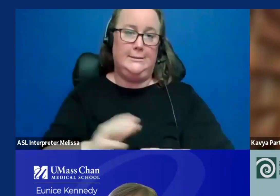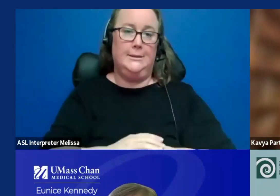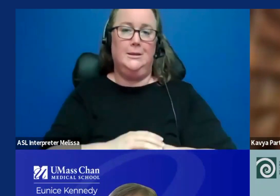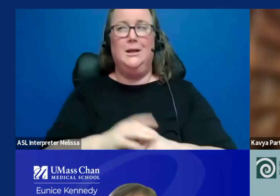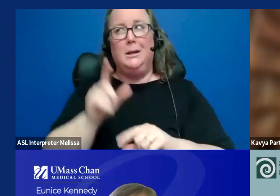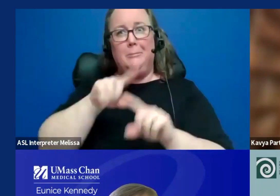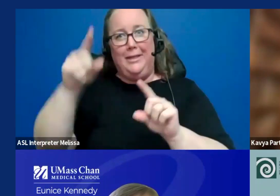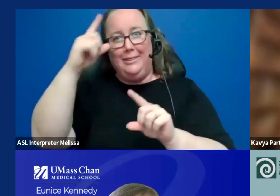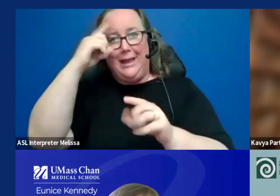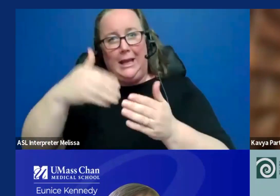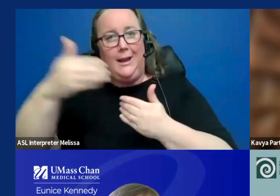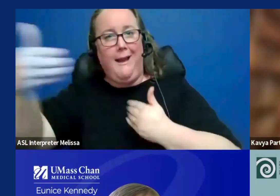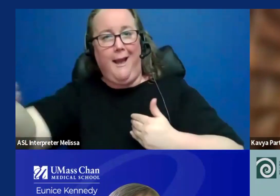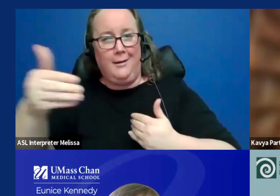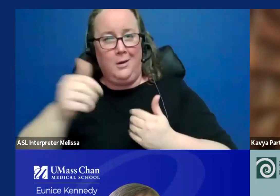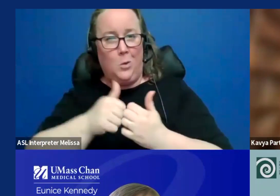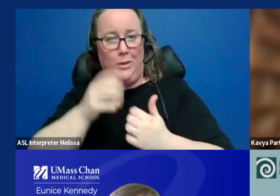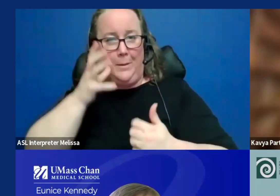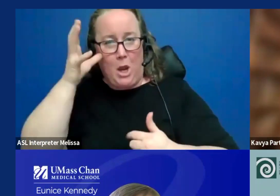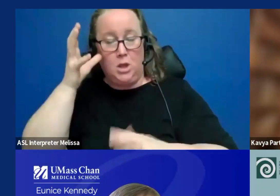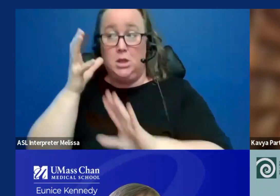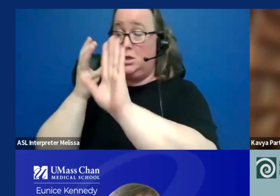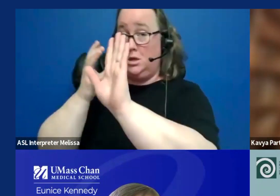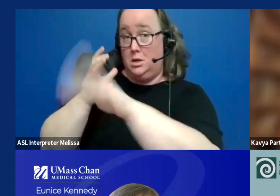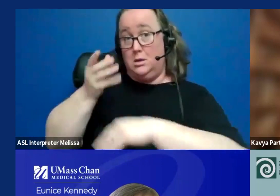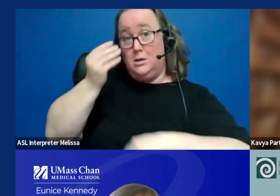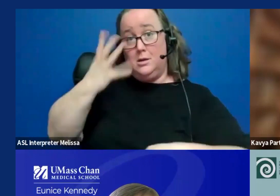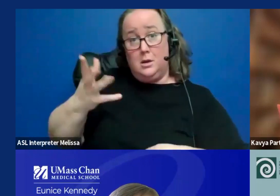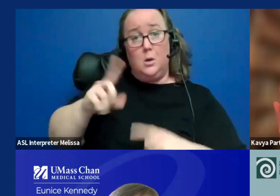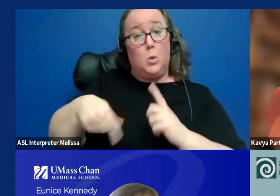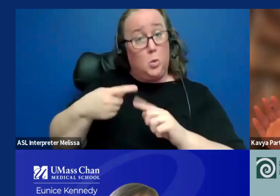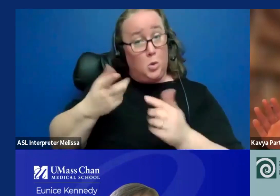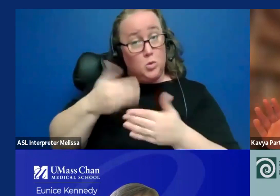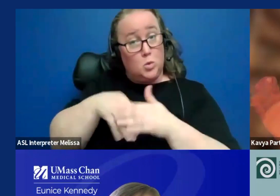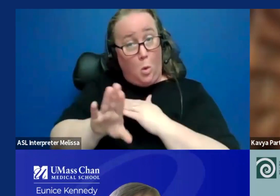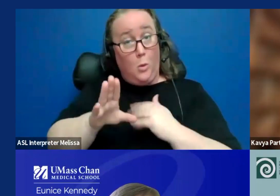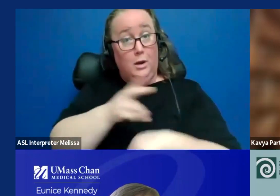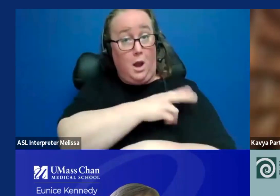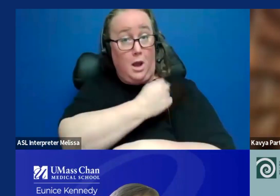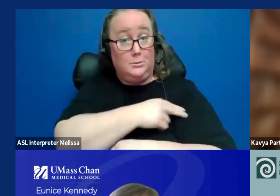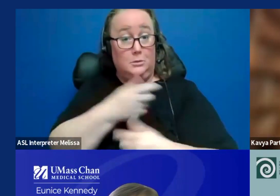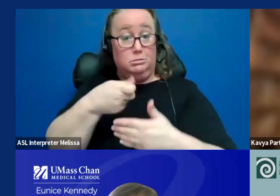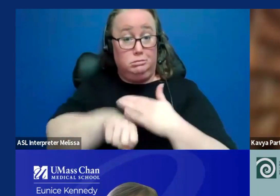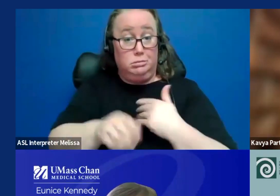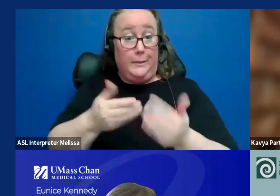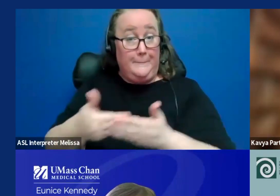you know, when you go into the hospital, what are the types of non formal supports that can be there with you,